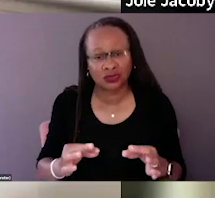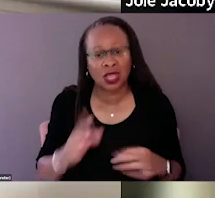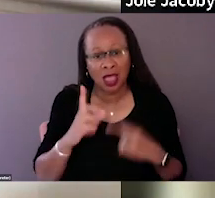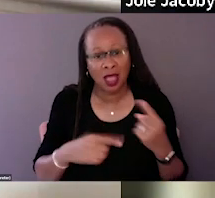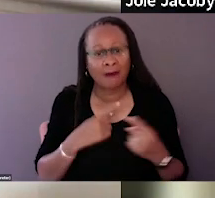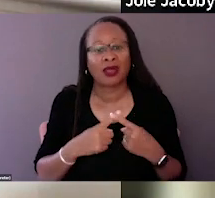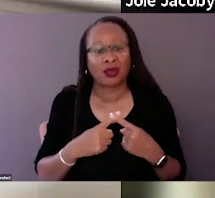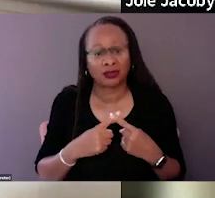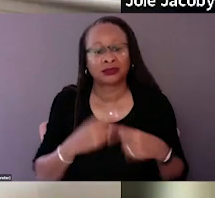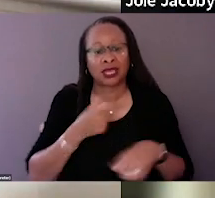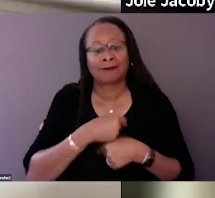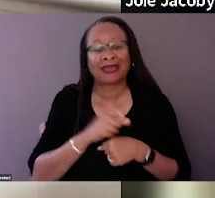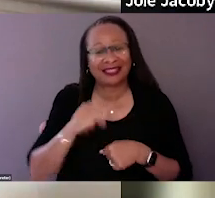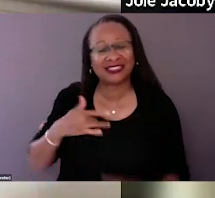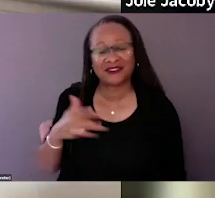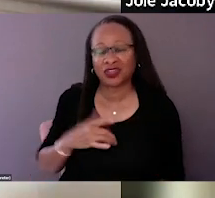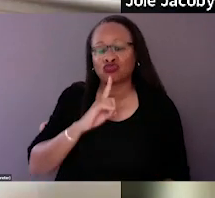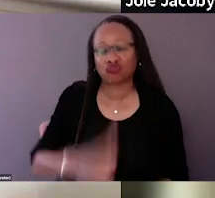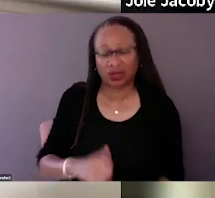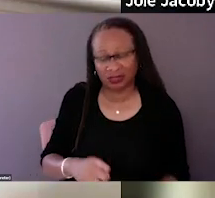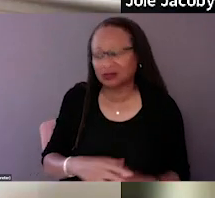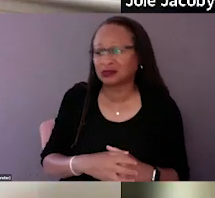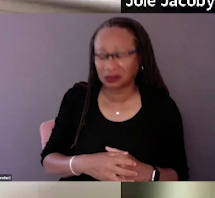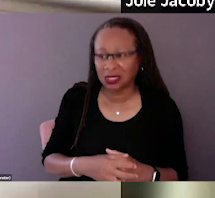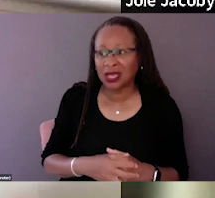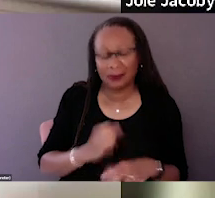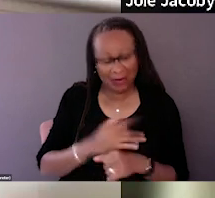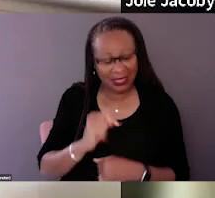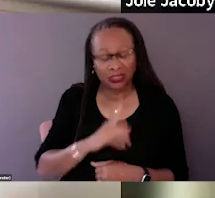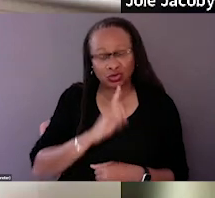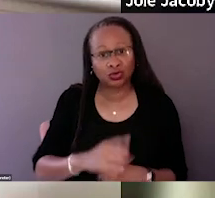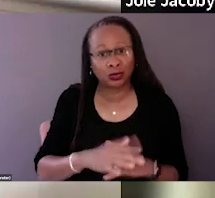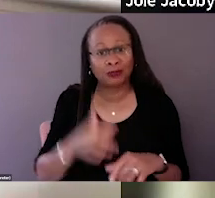making this true, because yeah, as Jason had said, this is a love letter to us,